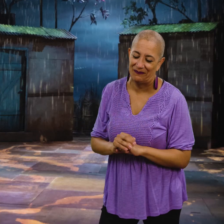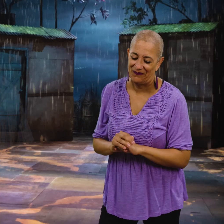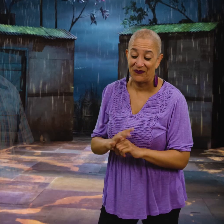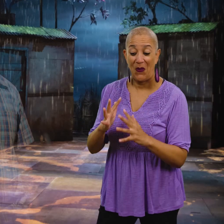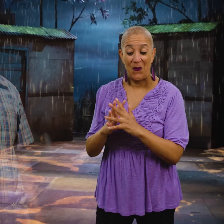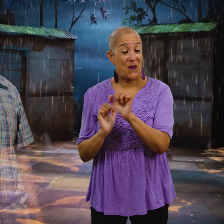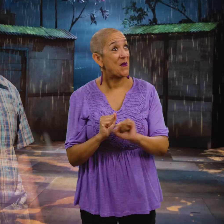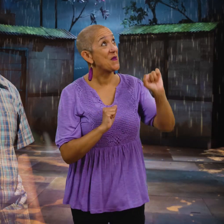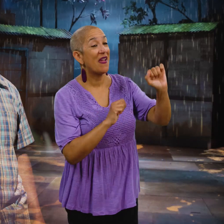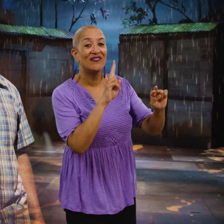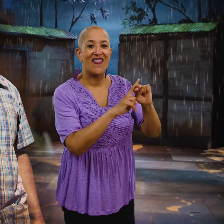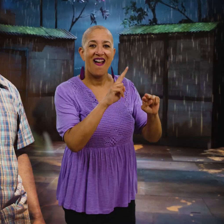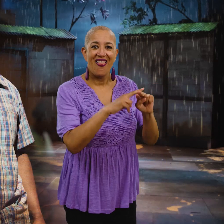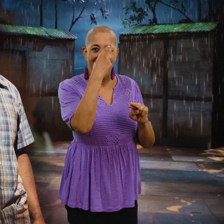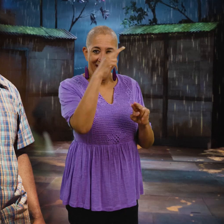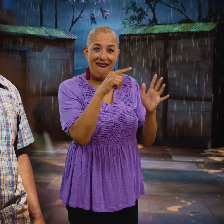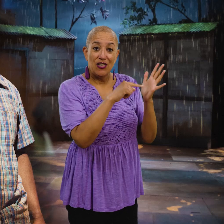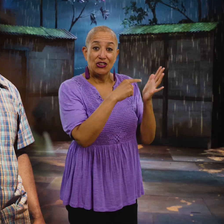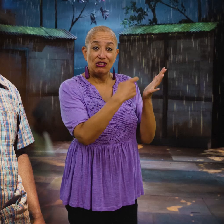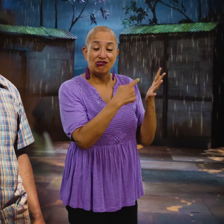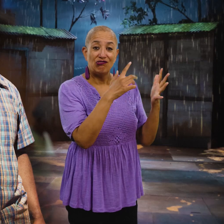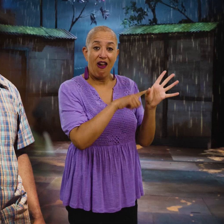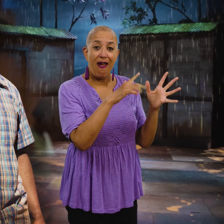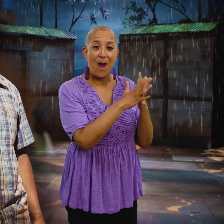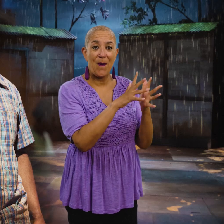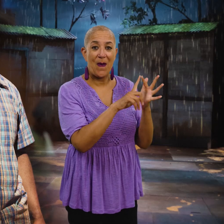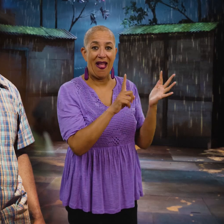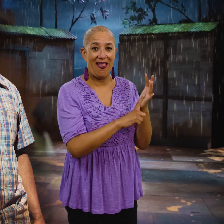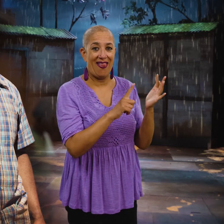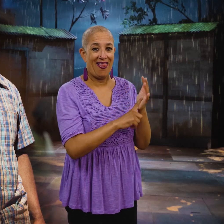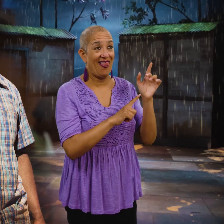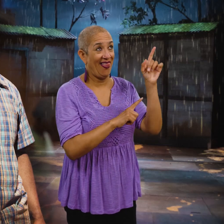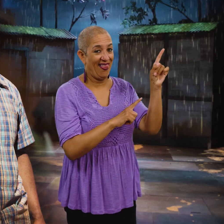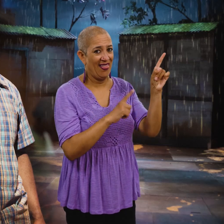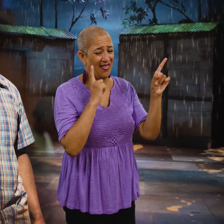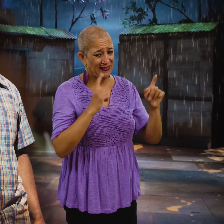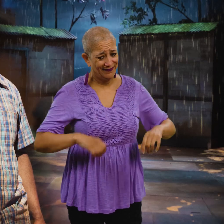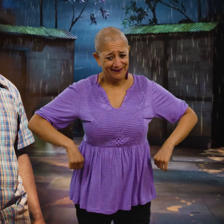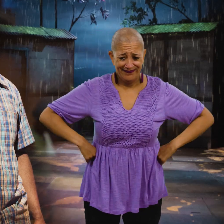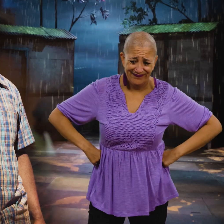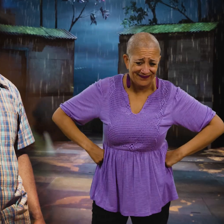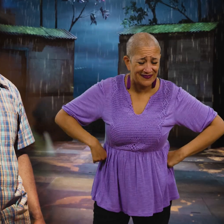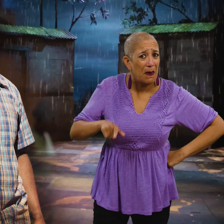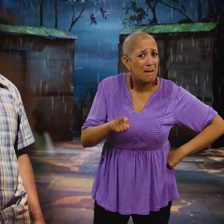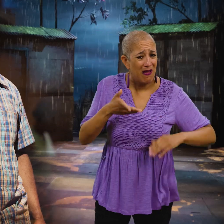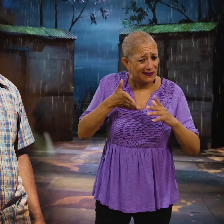His father Trywell believes survival depends on hard work in the fields, not imagination.